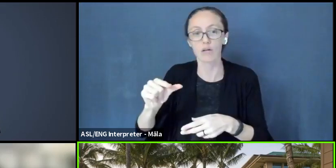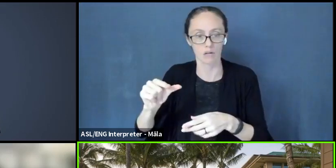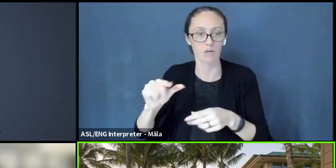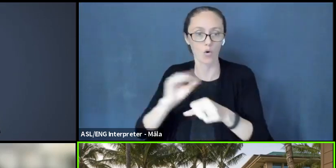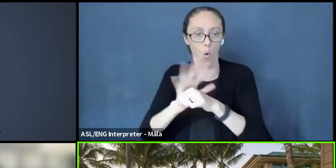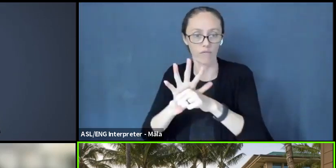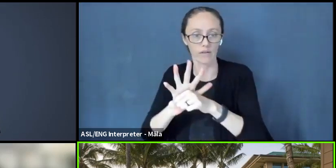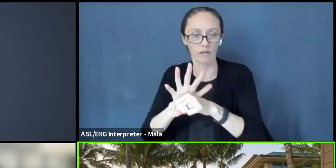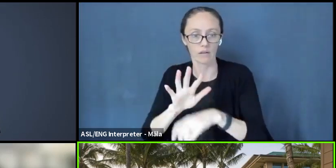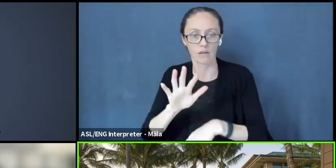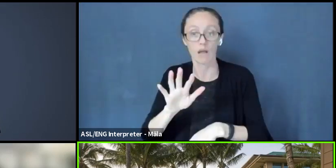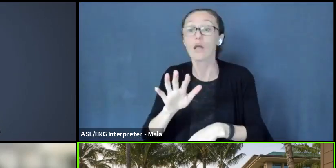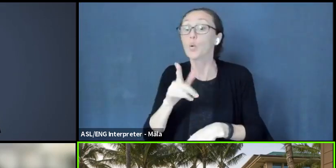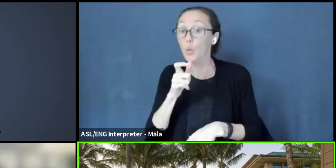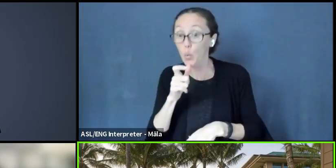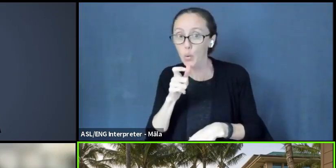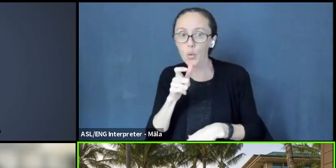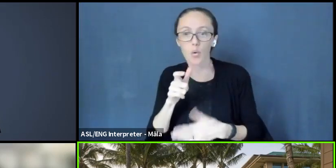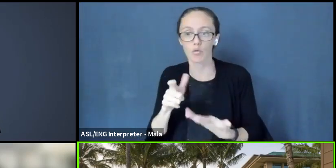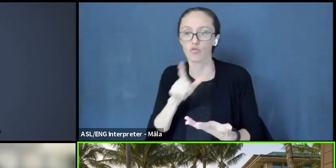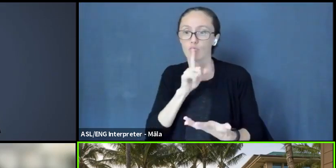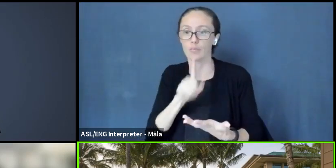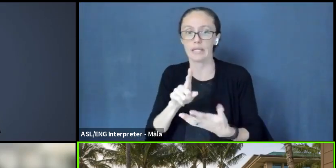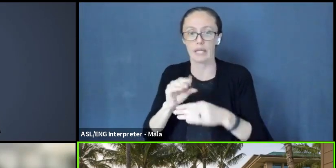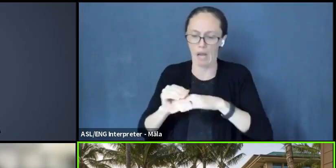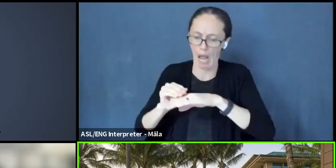as effectively, are the effects on the brain.